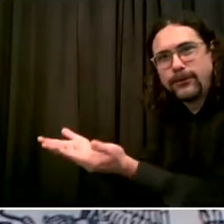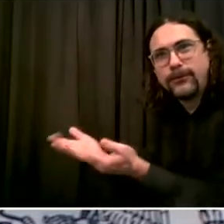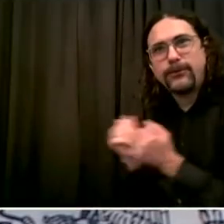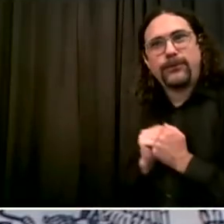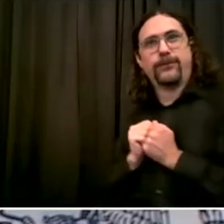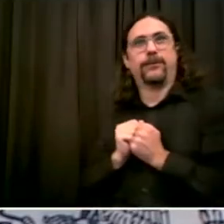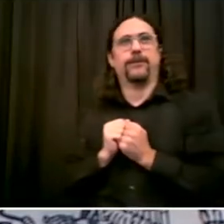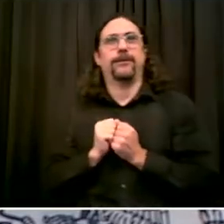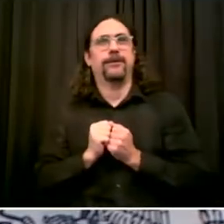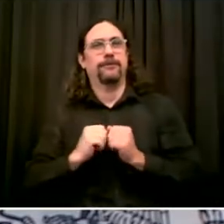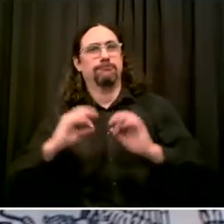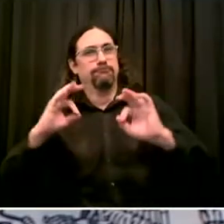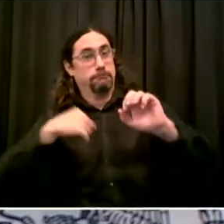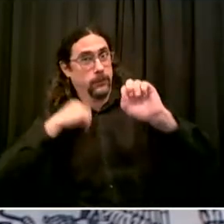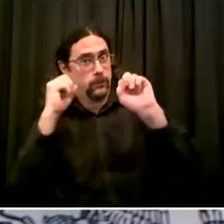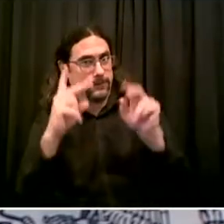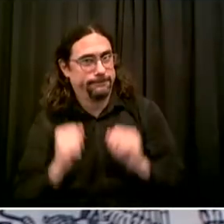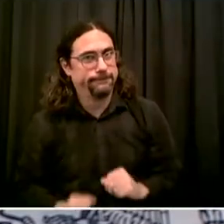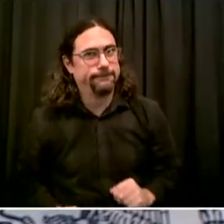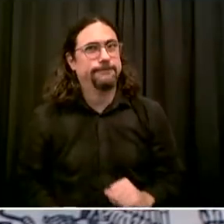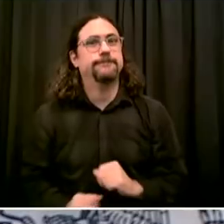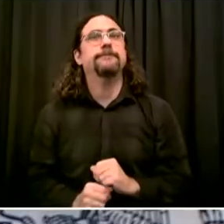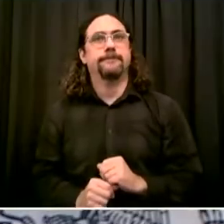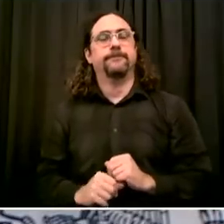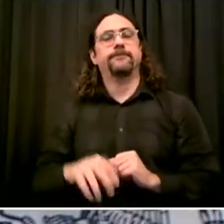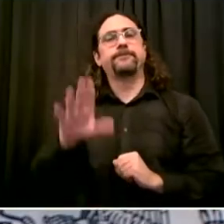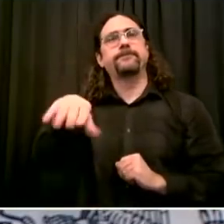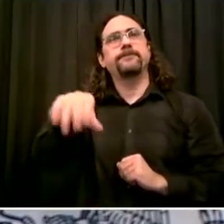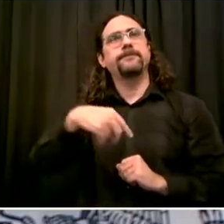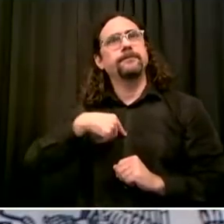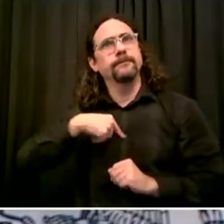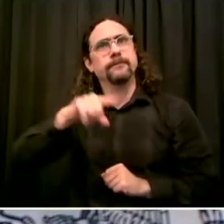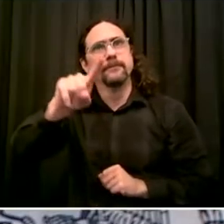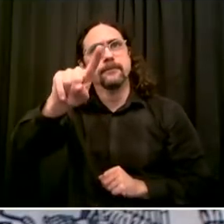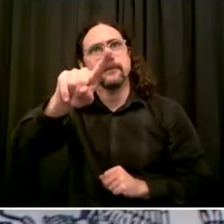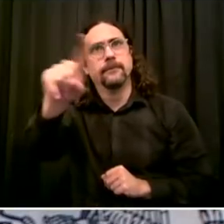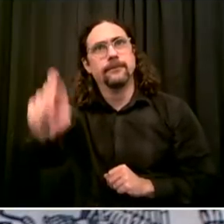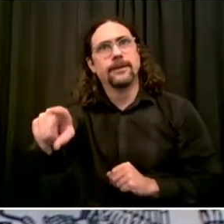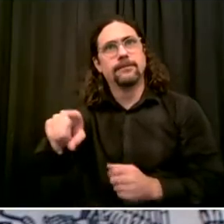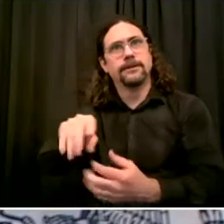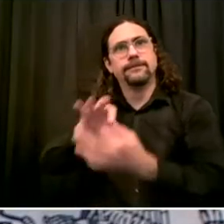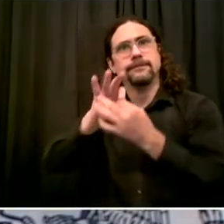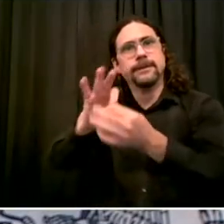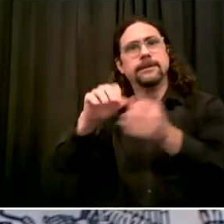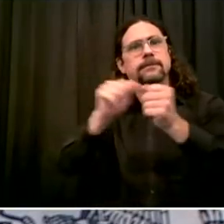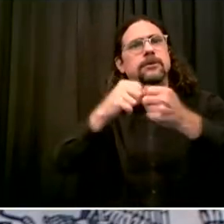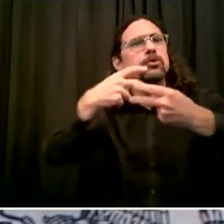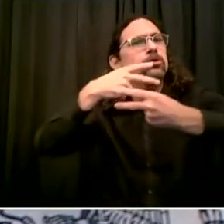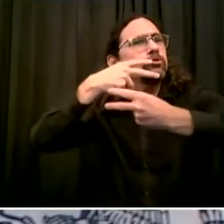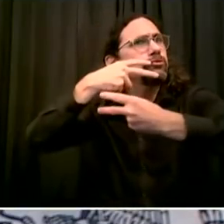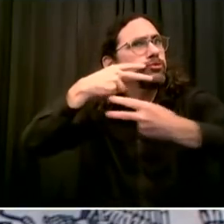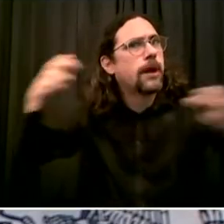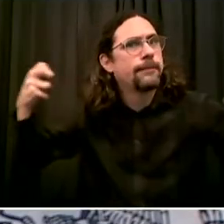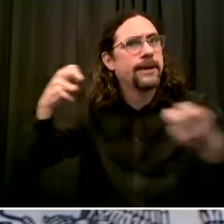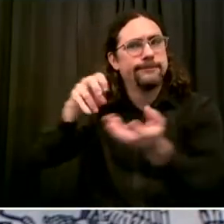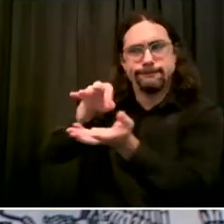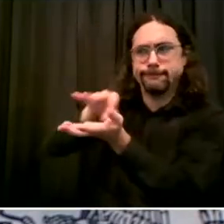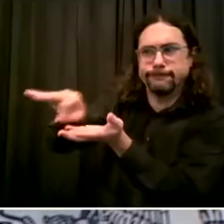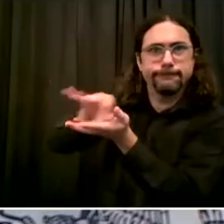I DID WANT TO DIVERT A LITTLE BIT AND ASK YOU ABOUT THE